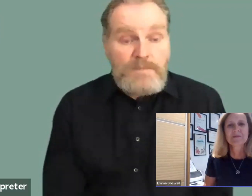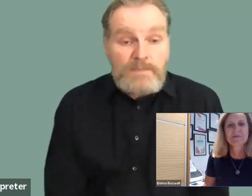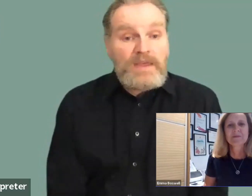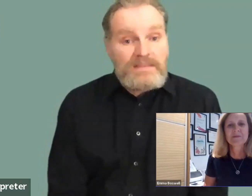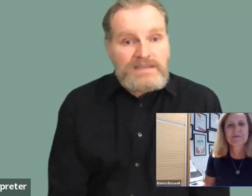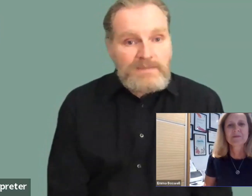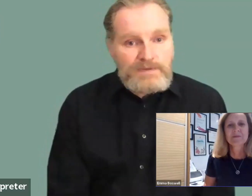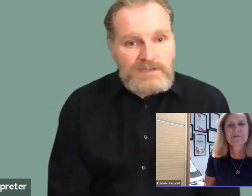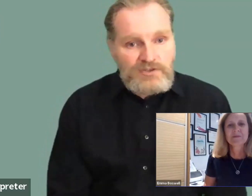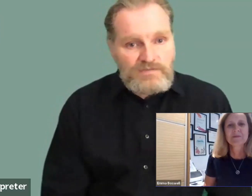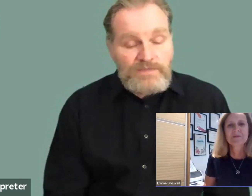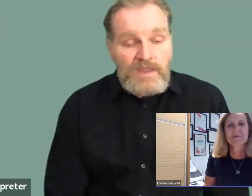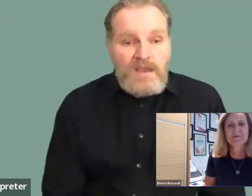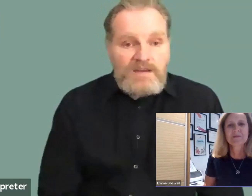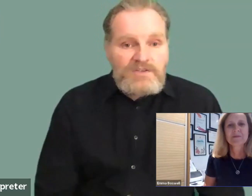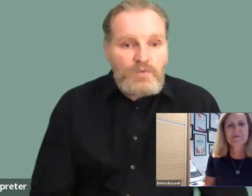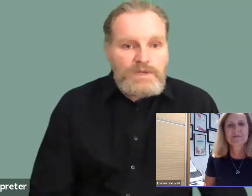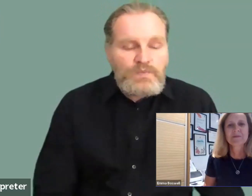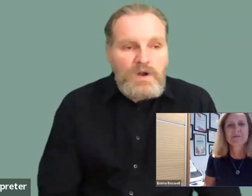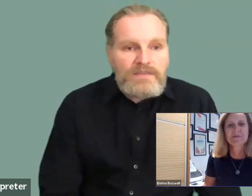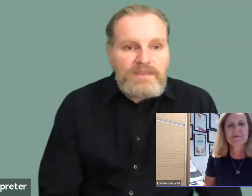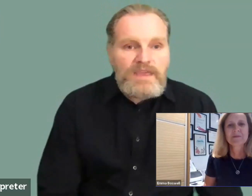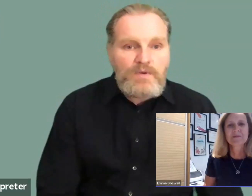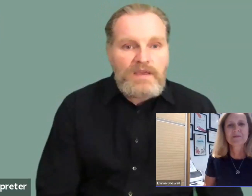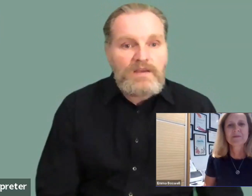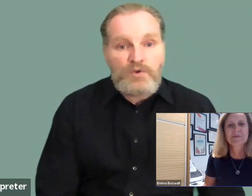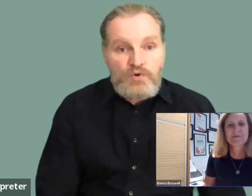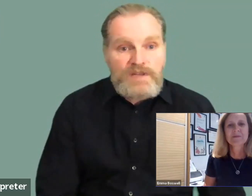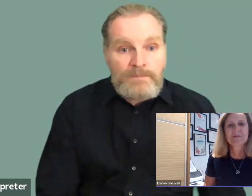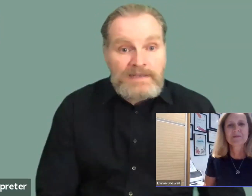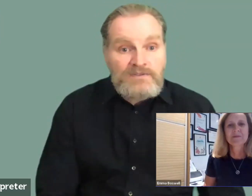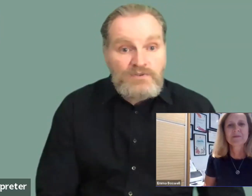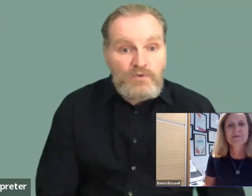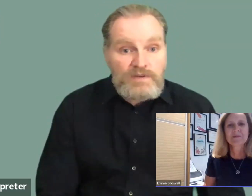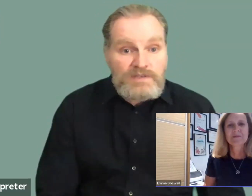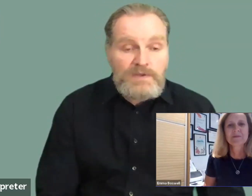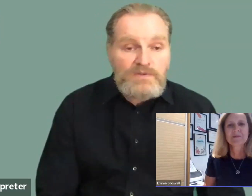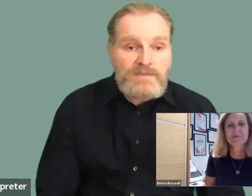people in the same position. And it's always worth hearing good and bad stories because it